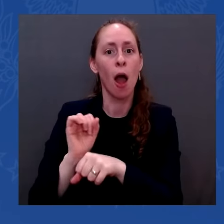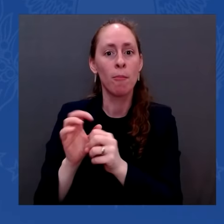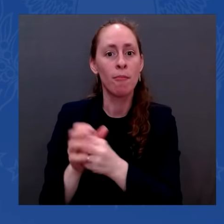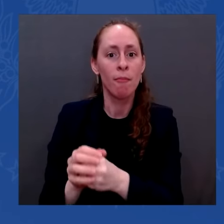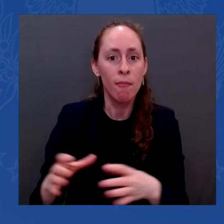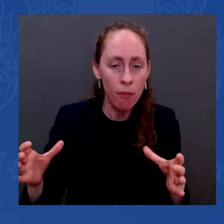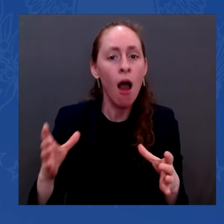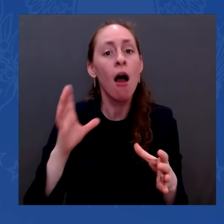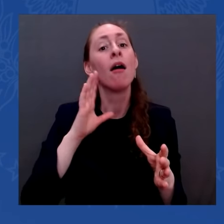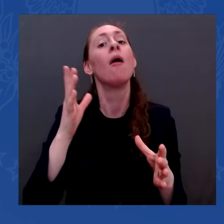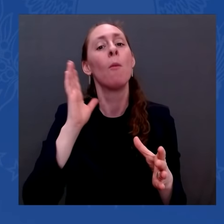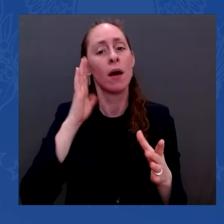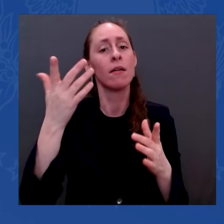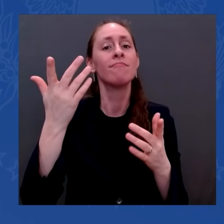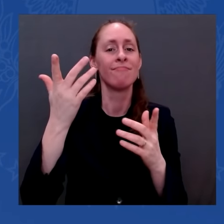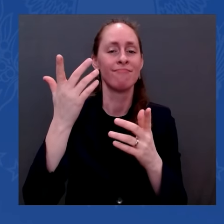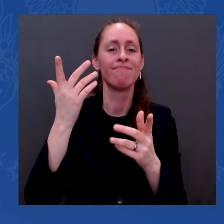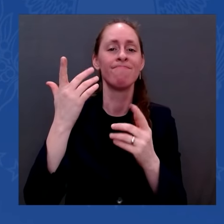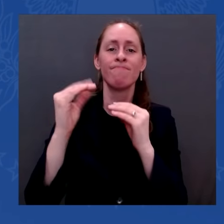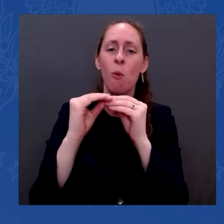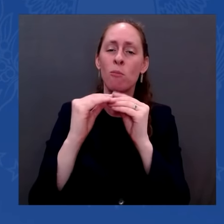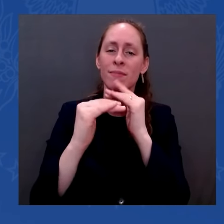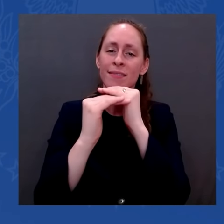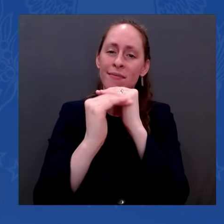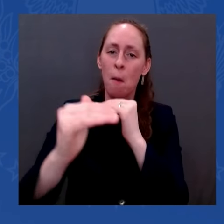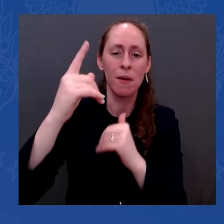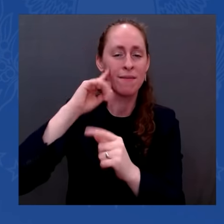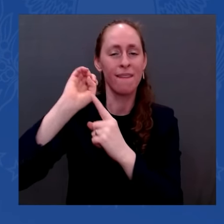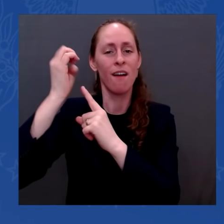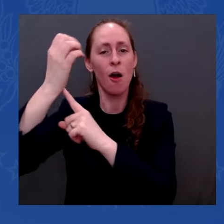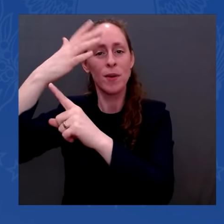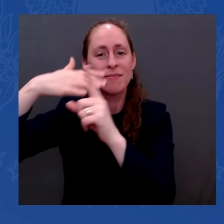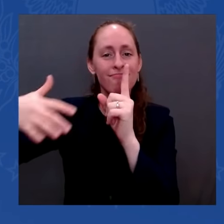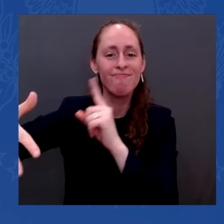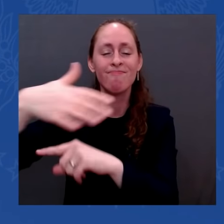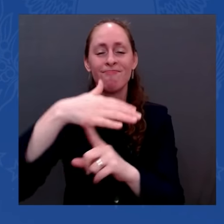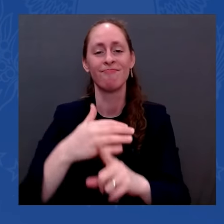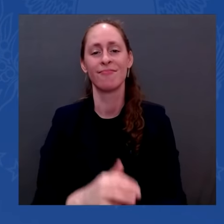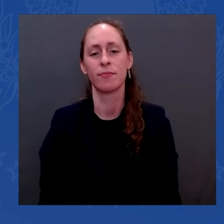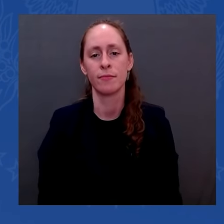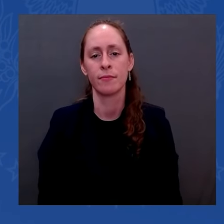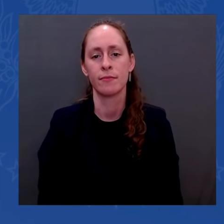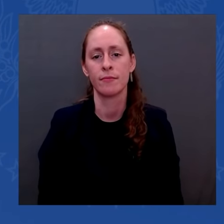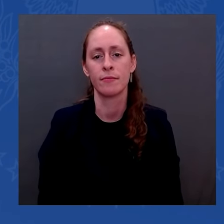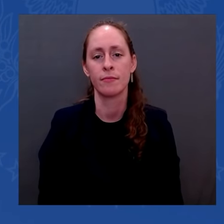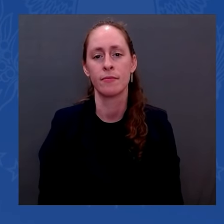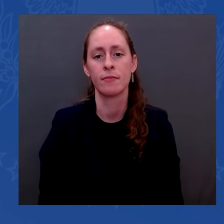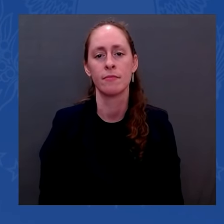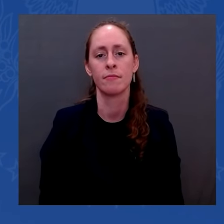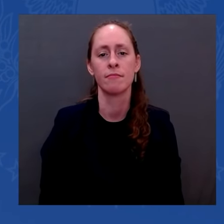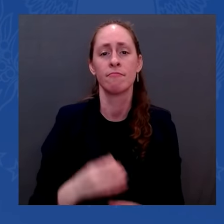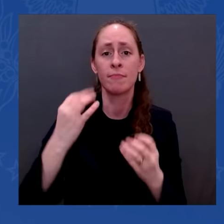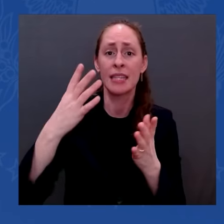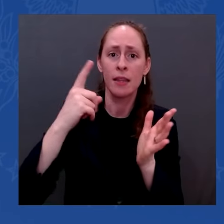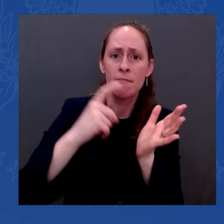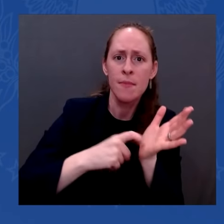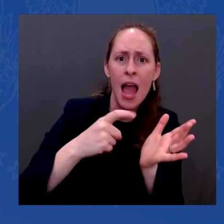that too many mining operations left behind in American towns. I come from Scranton, Pennsylvania. It used to be an anthracite coal mine.